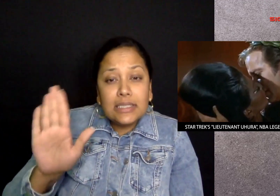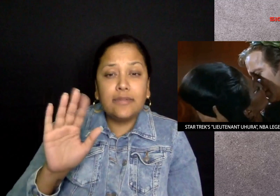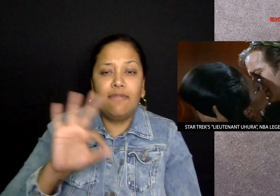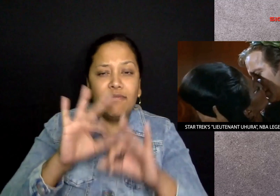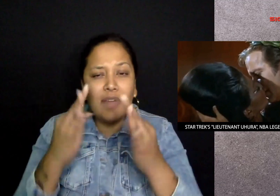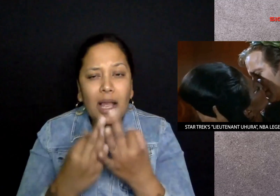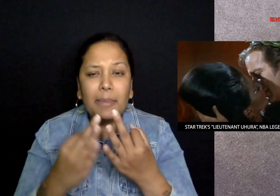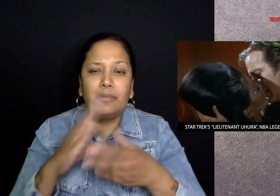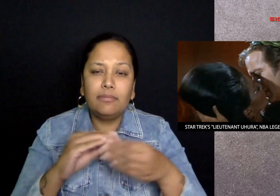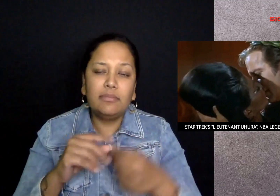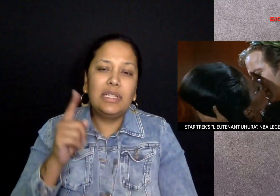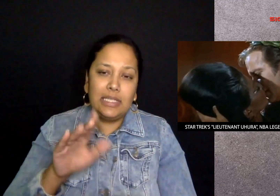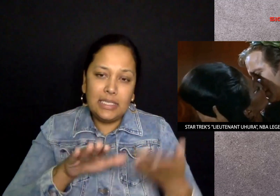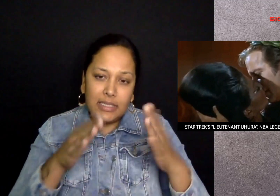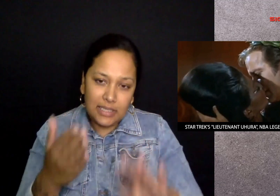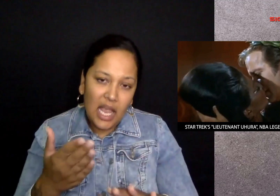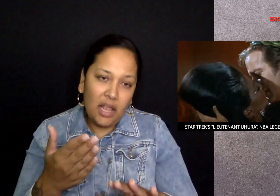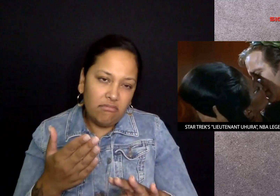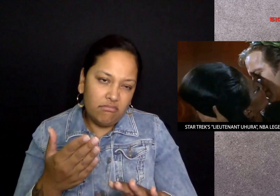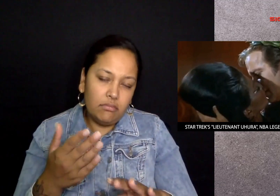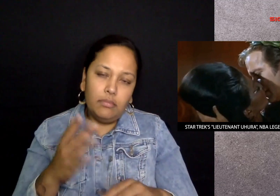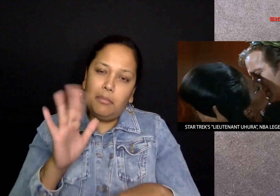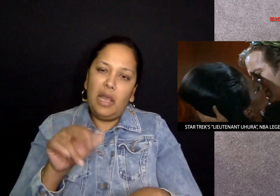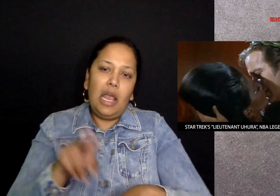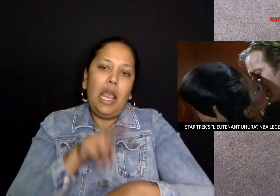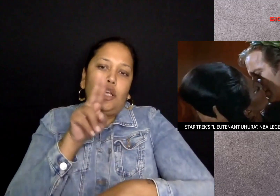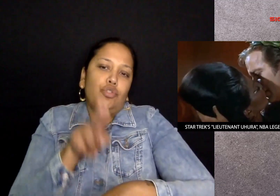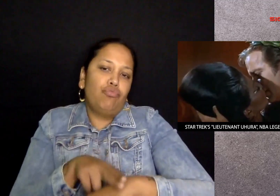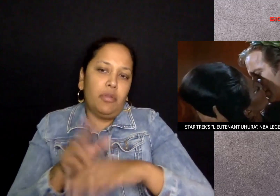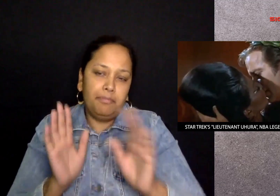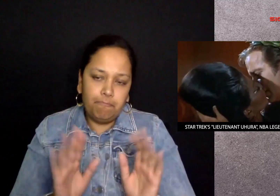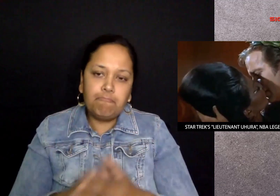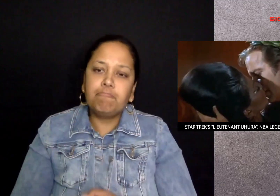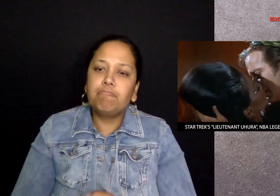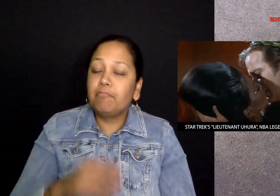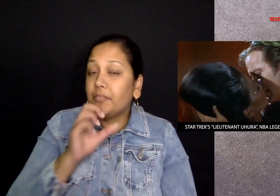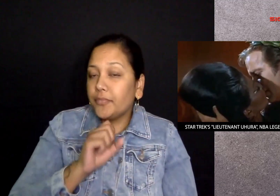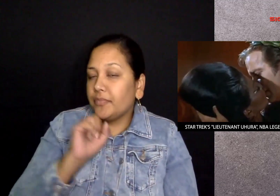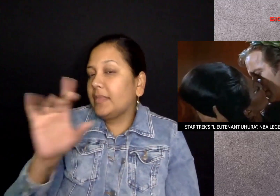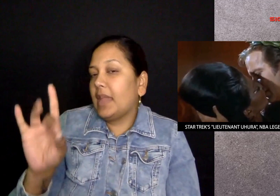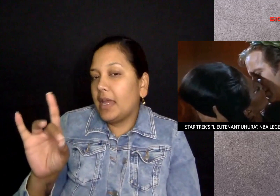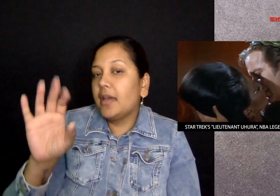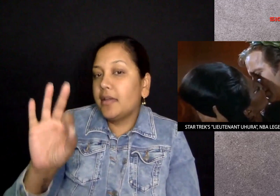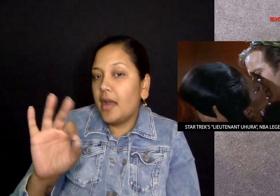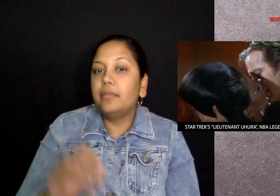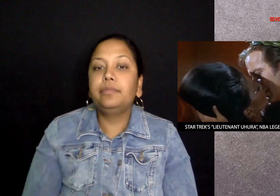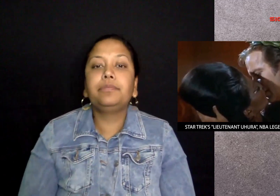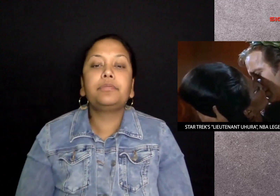Nichols family says she died of natural causes at the age of 89